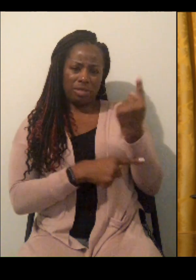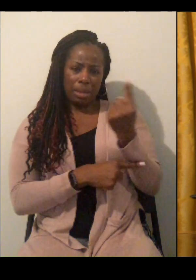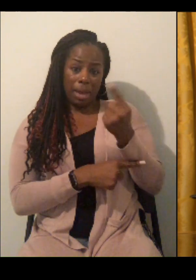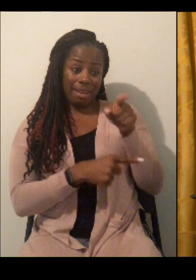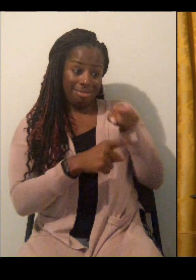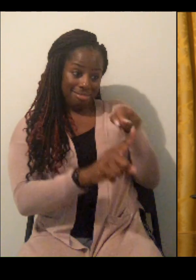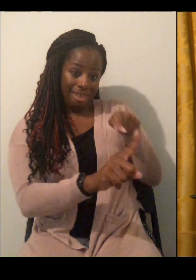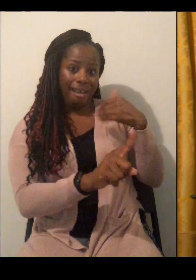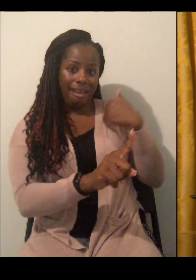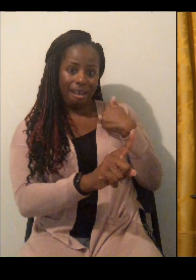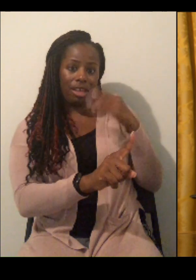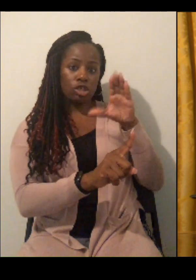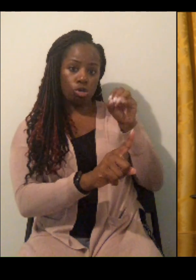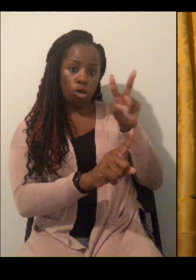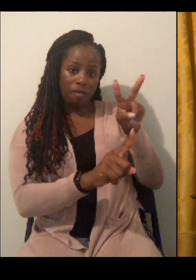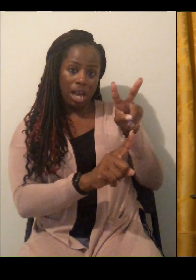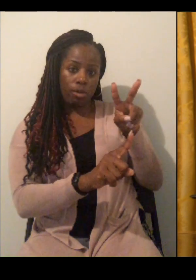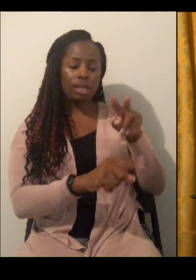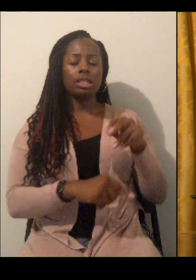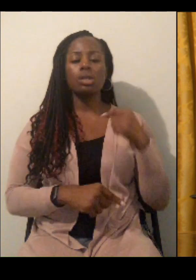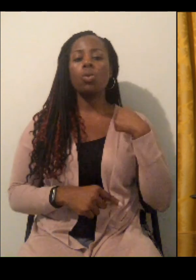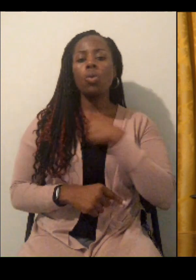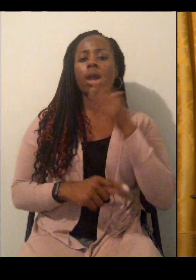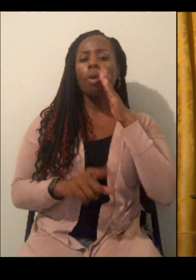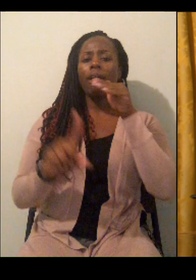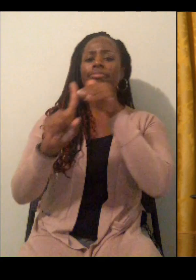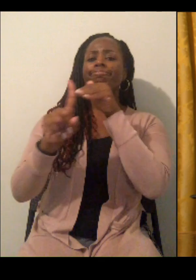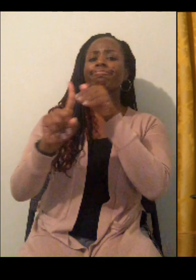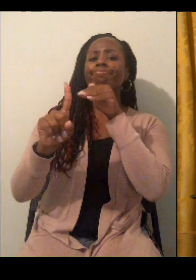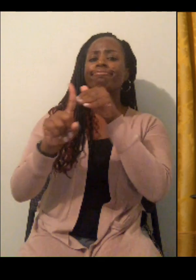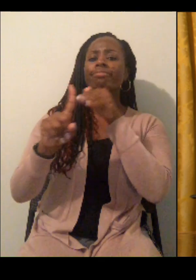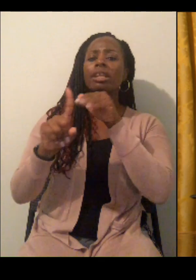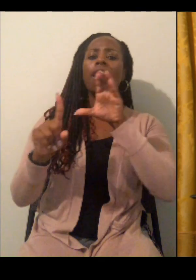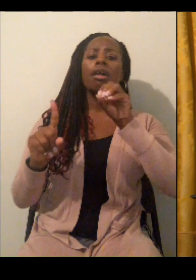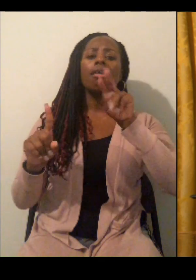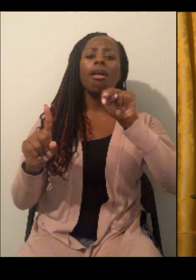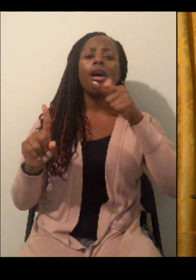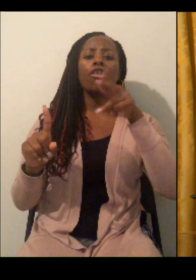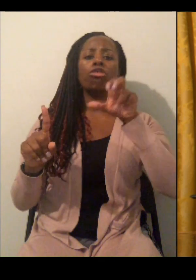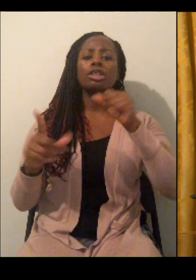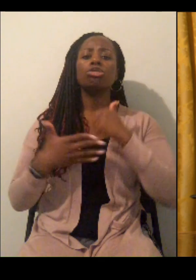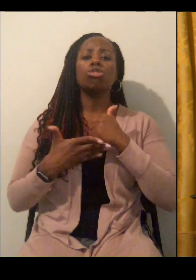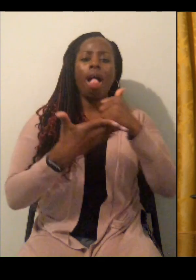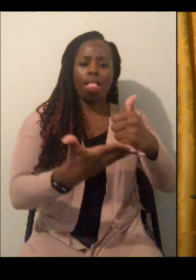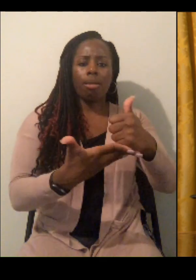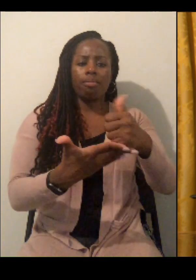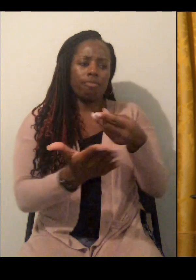to take legislative action to extend this relief because of the economic